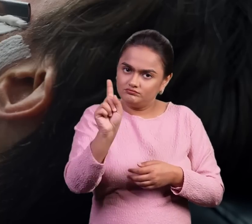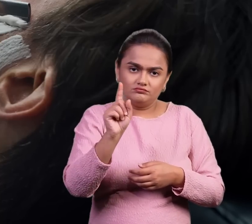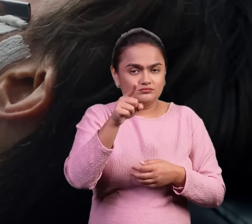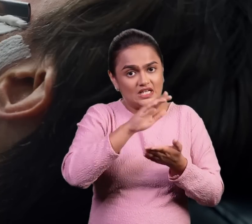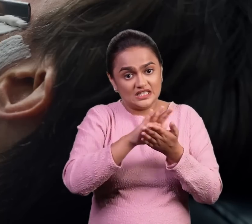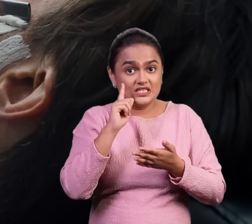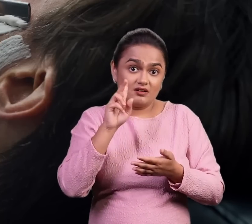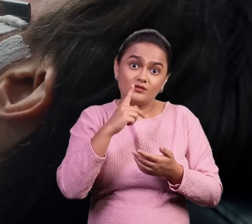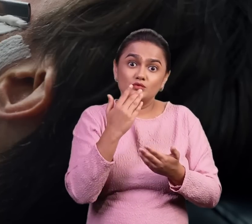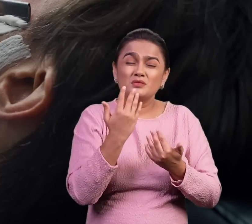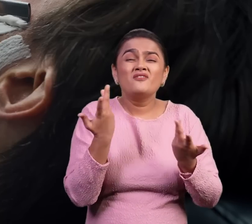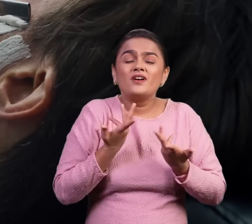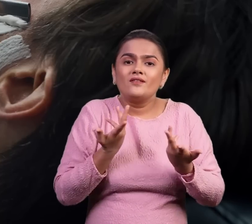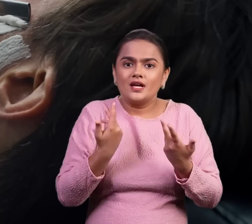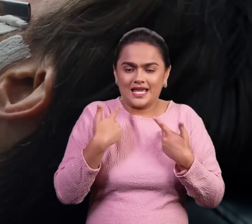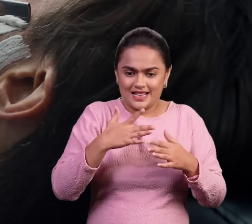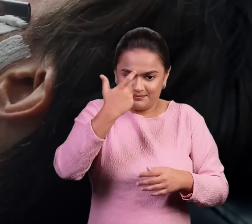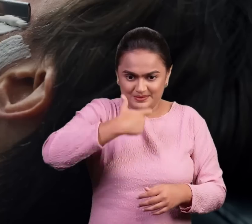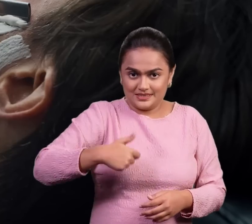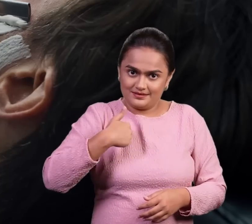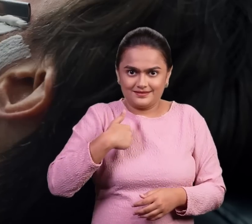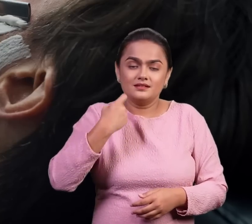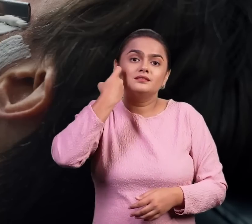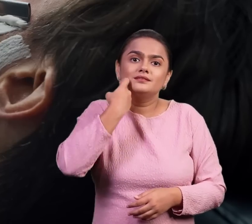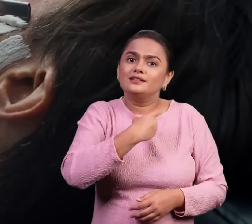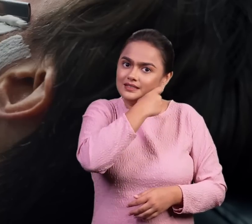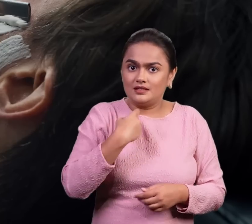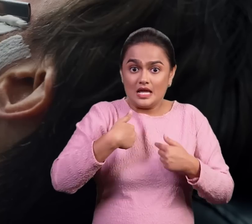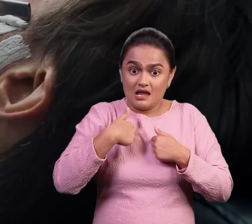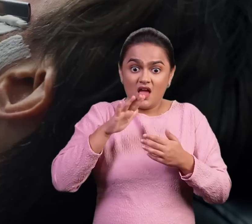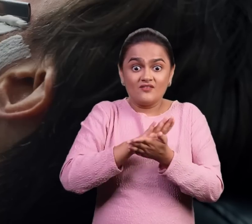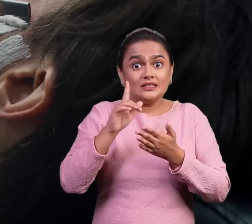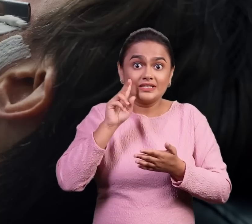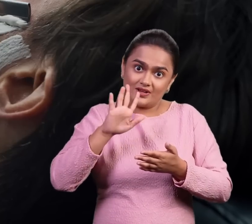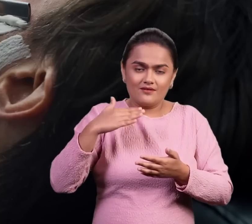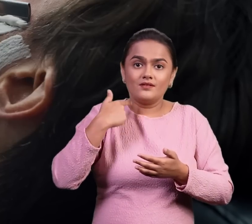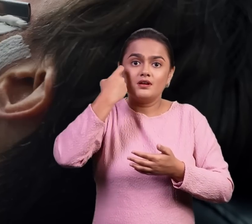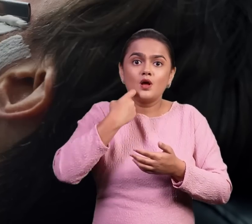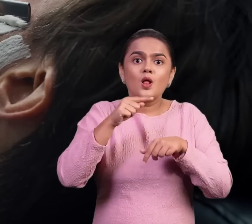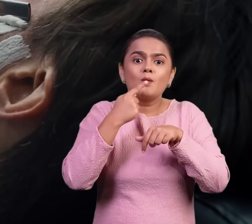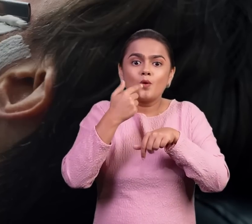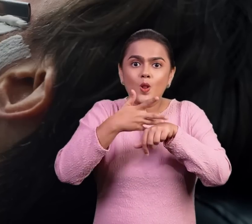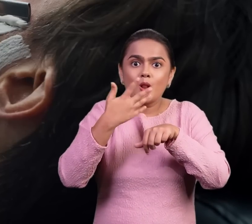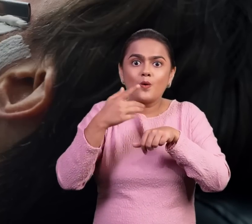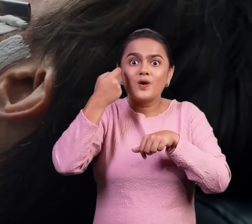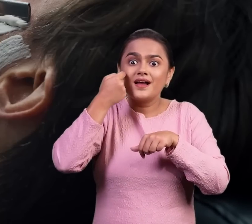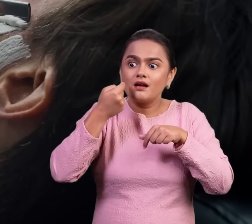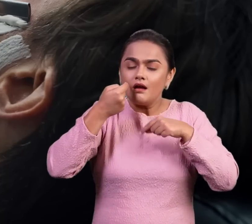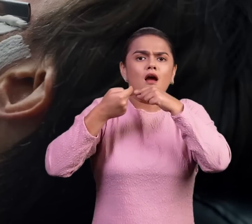This is because when a person uses a razor, there is a chance of blood remaining on the blade, which can carry HIV virus.